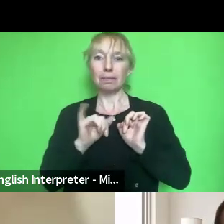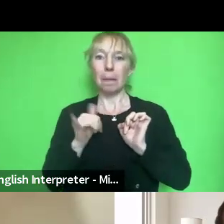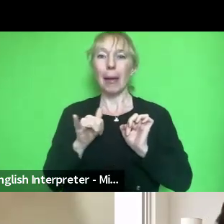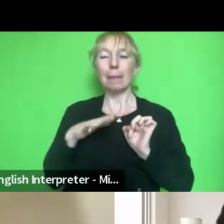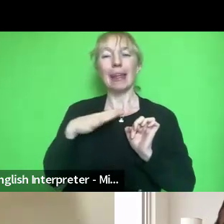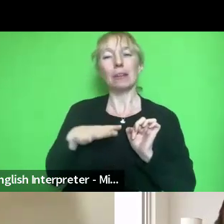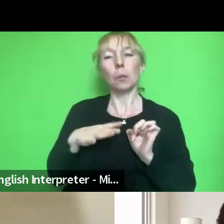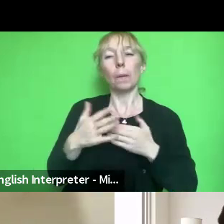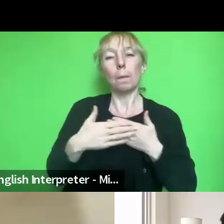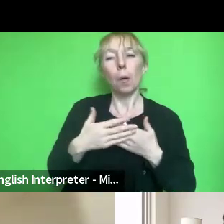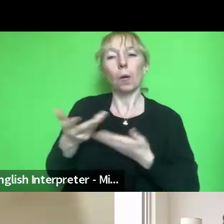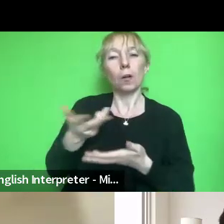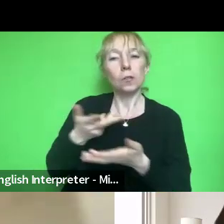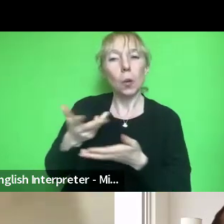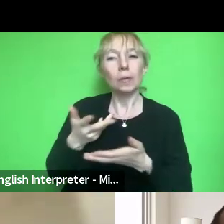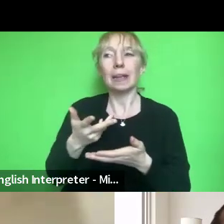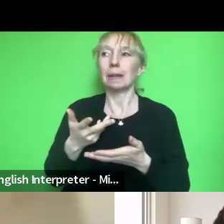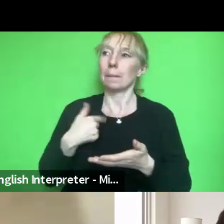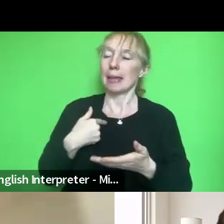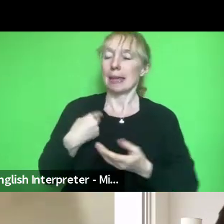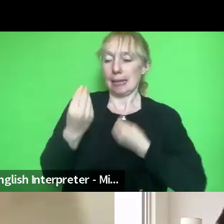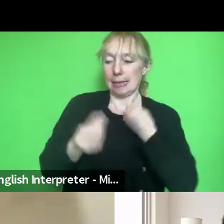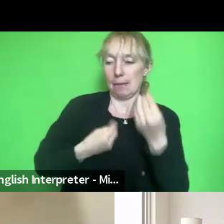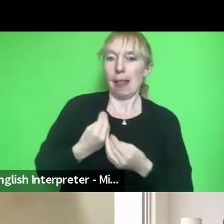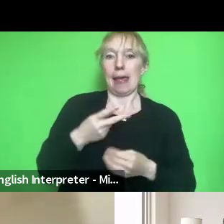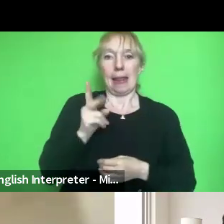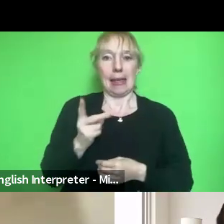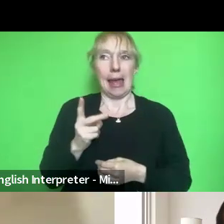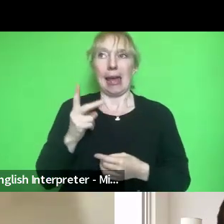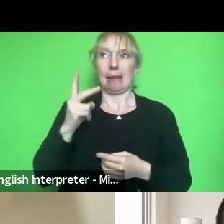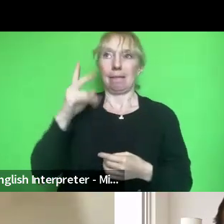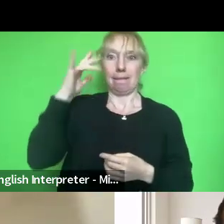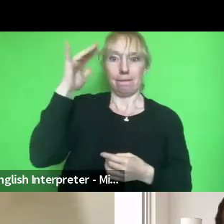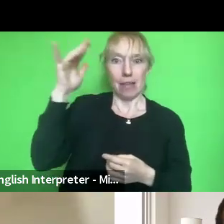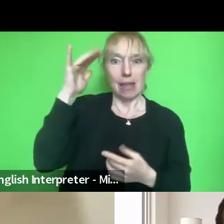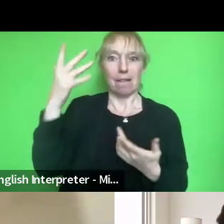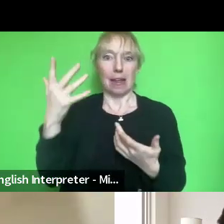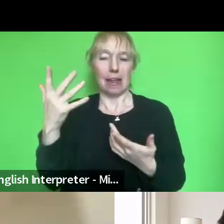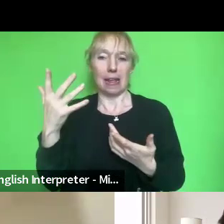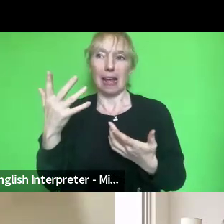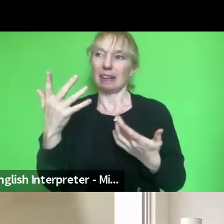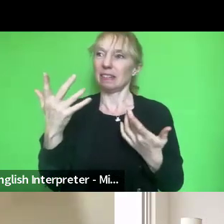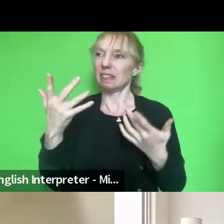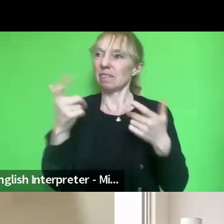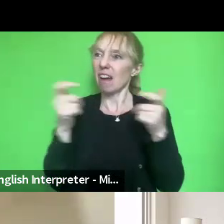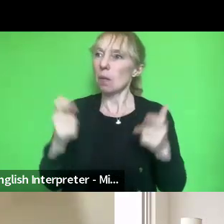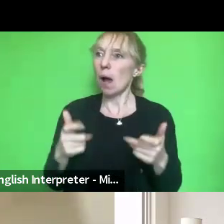a few more times, or for you to walk them through the rationale and the framework and how you've considered how you're gonna approach it. Sometimes the resistance you'll